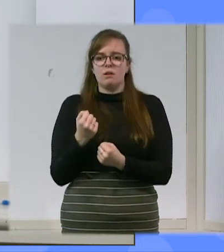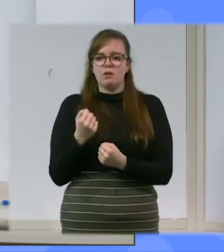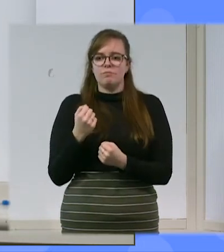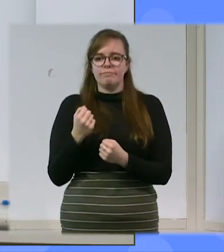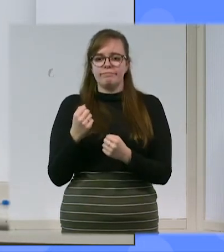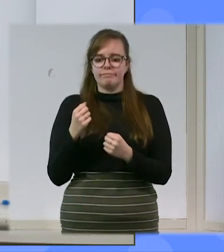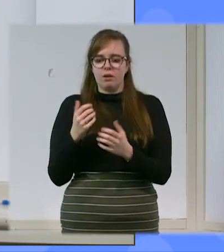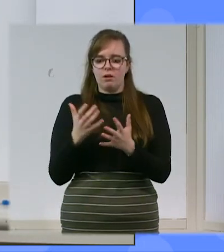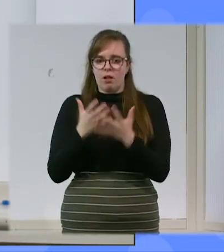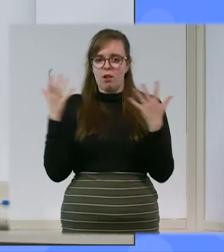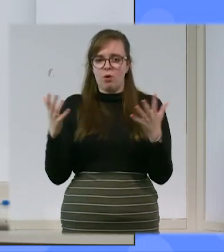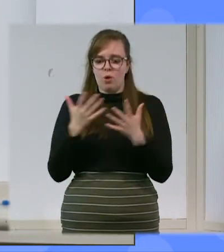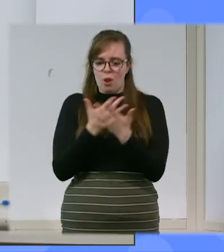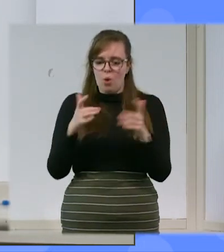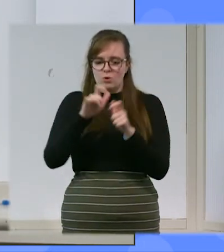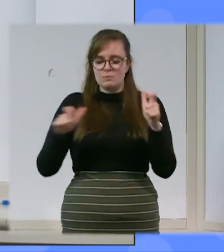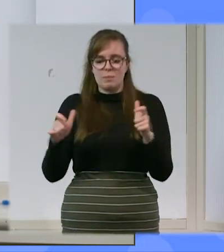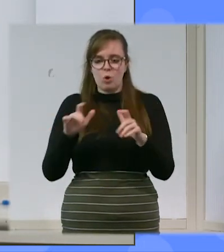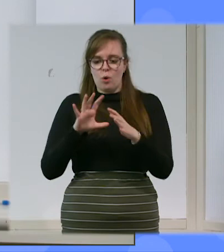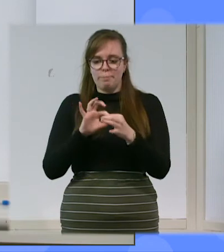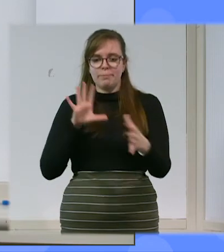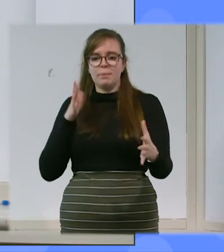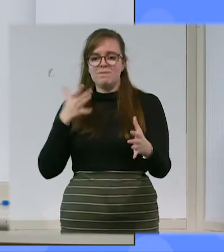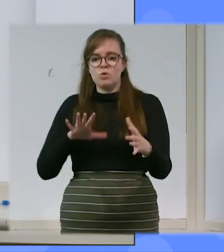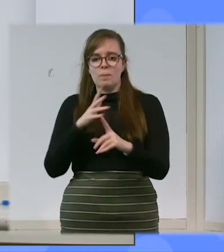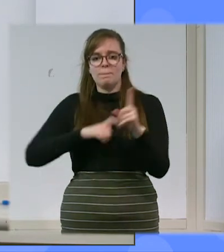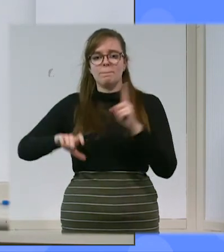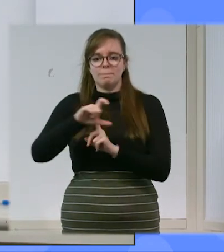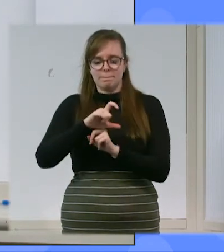disengaged from society and at higher are wise factors that their if they are